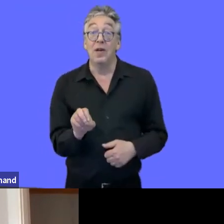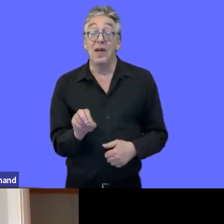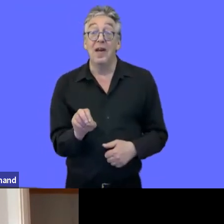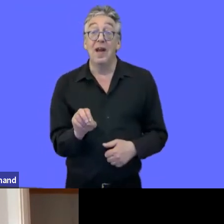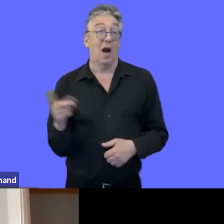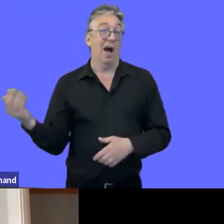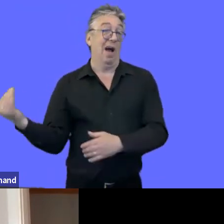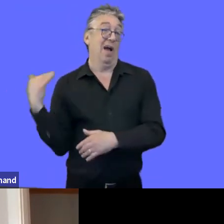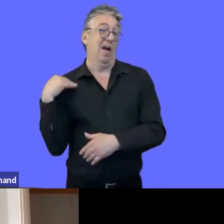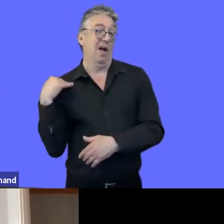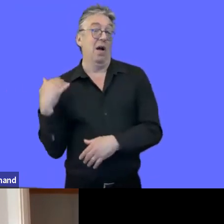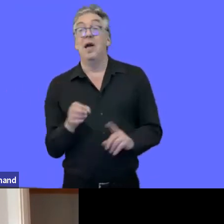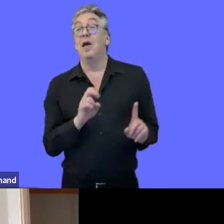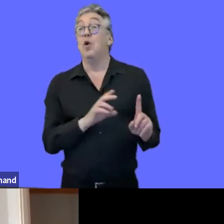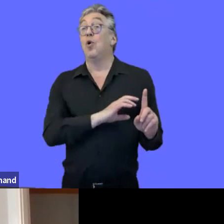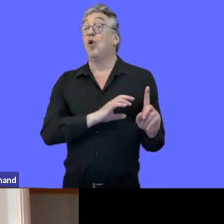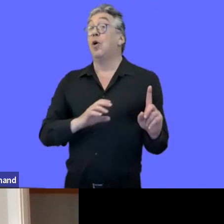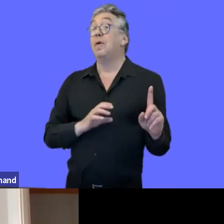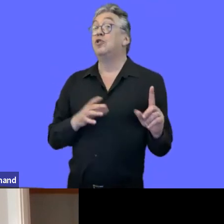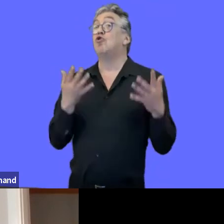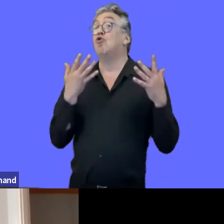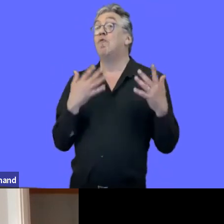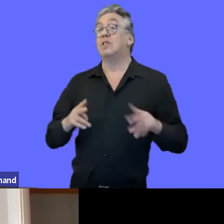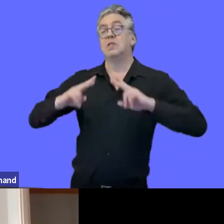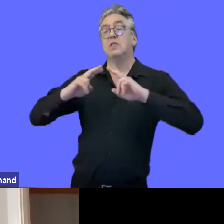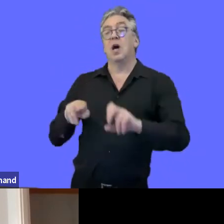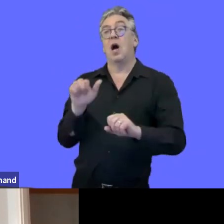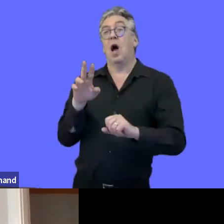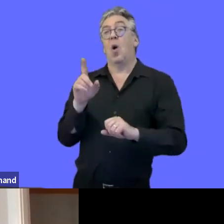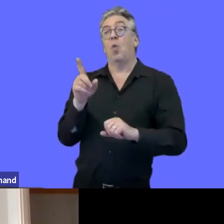the EU Commission had initiated an order into contested fundings in Hungary